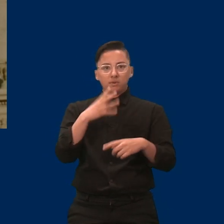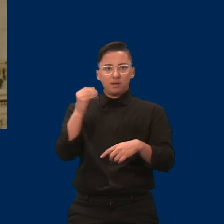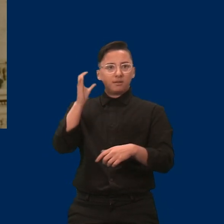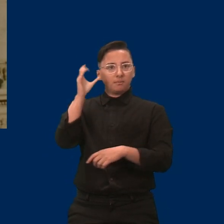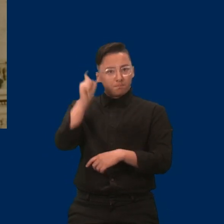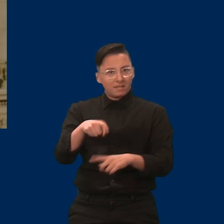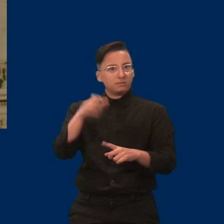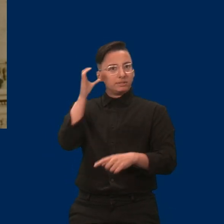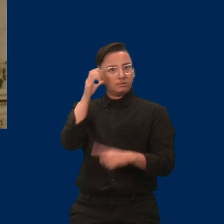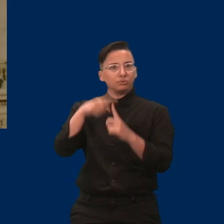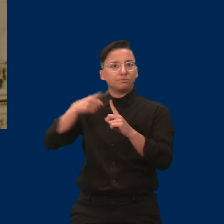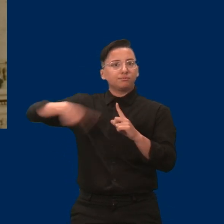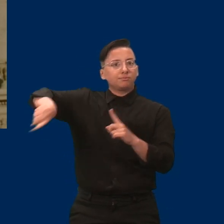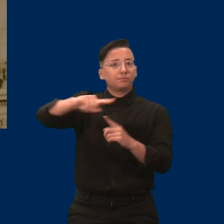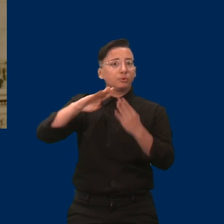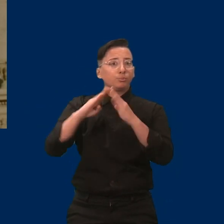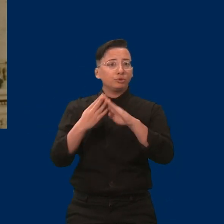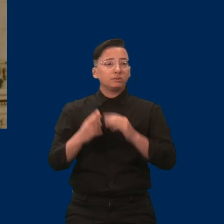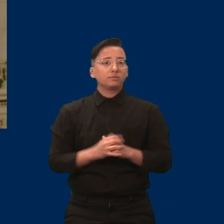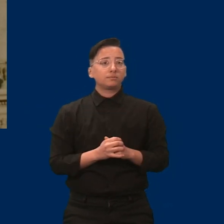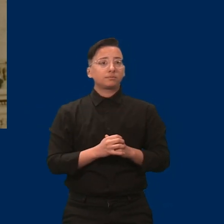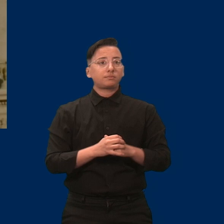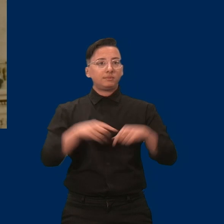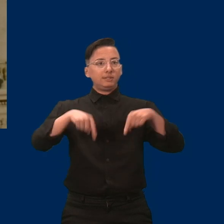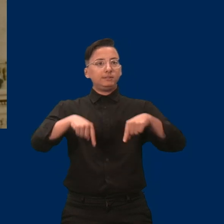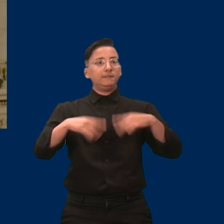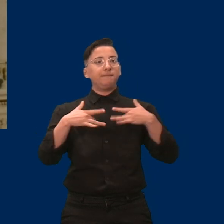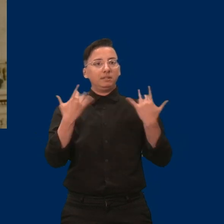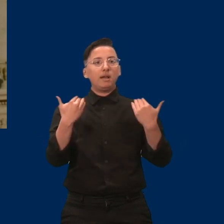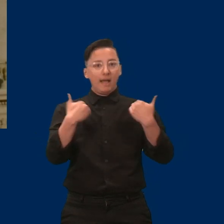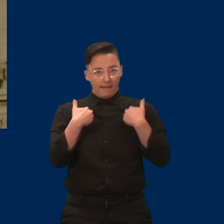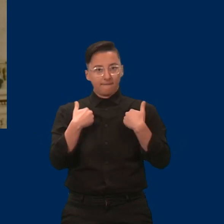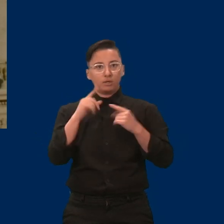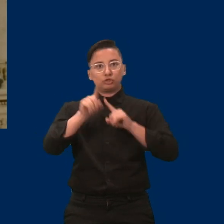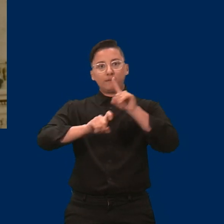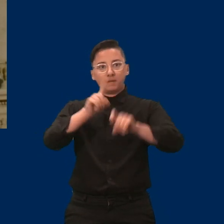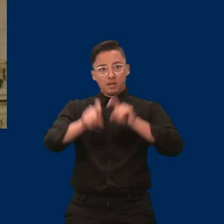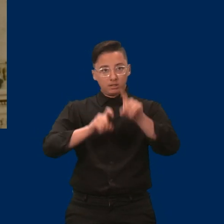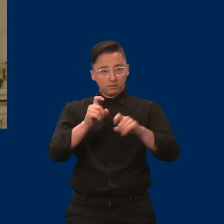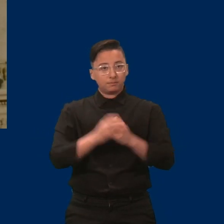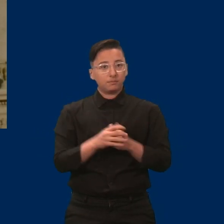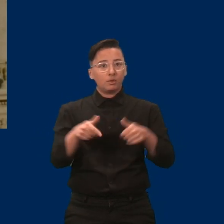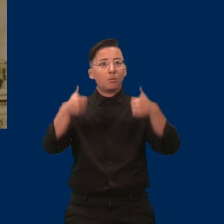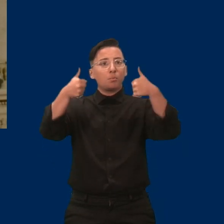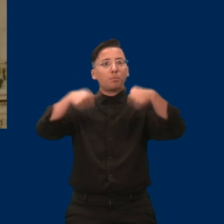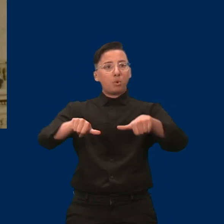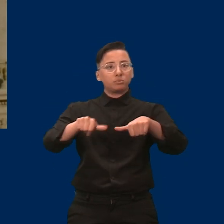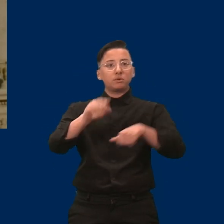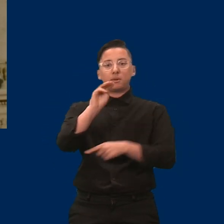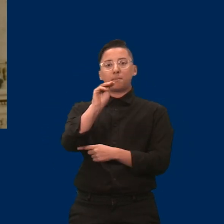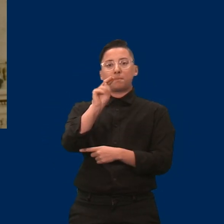The link is posted to our website at mn.gov/mcd.